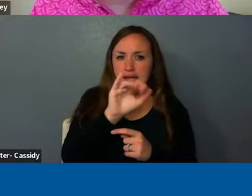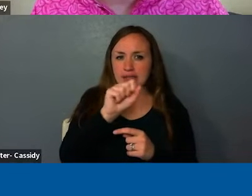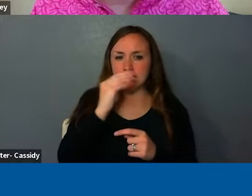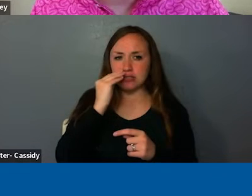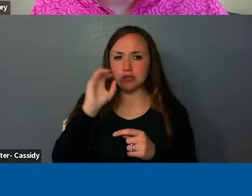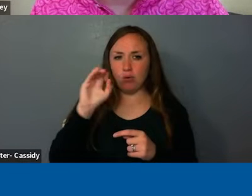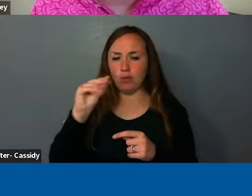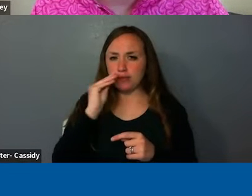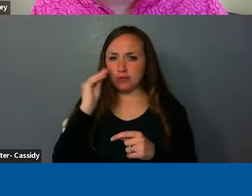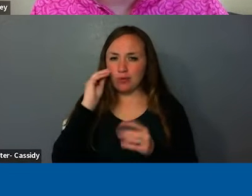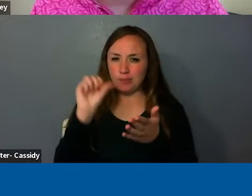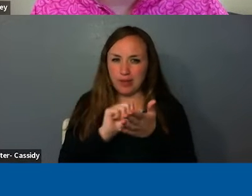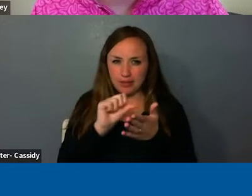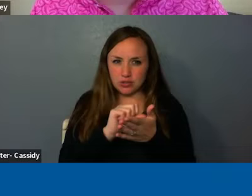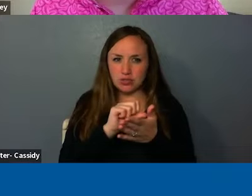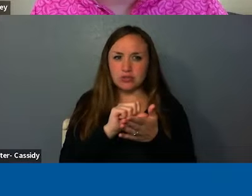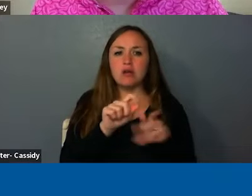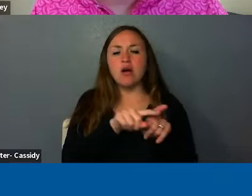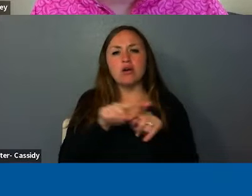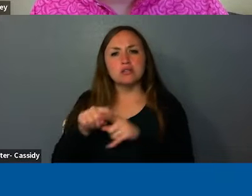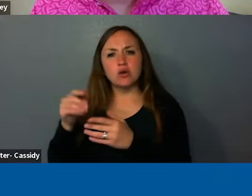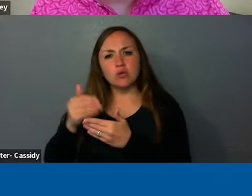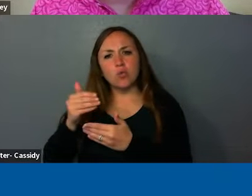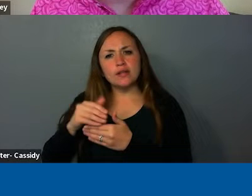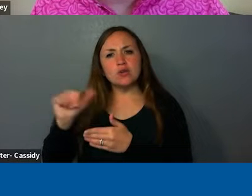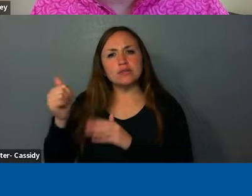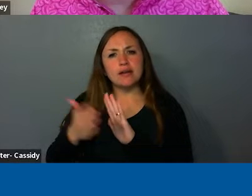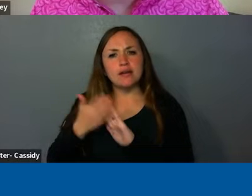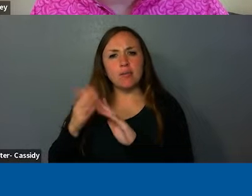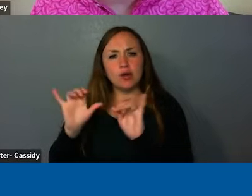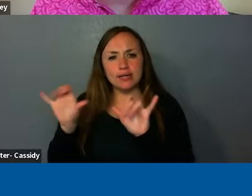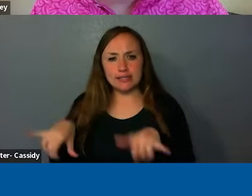as well as Windows 10 operating system. This is high contrast mode theme one.